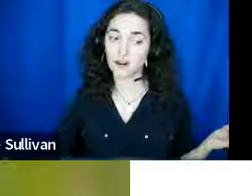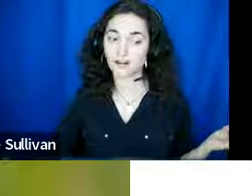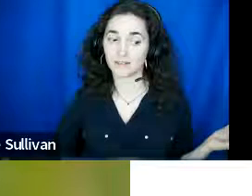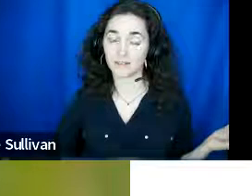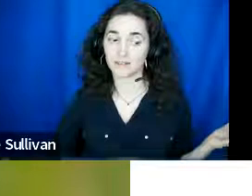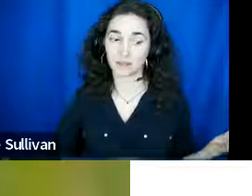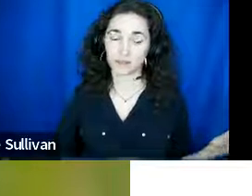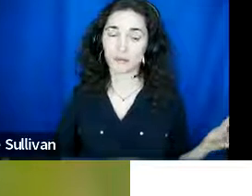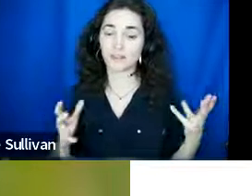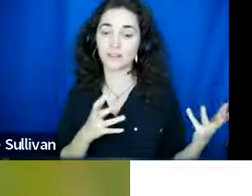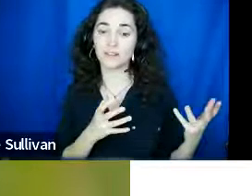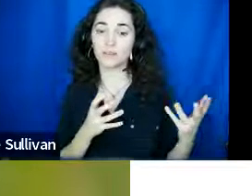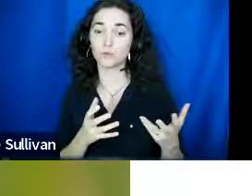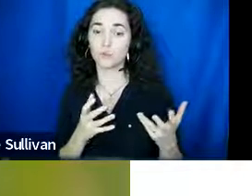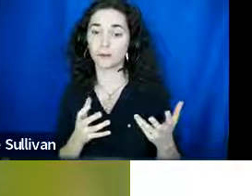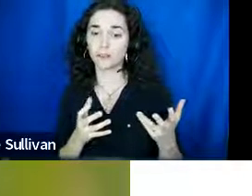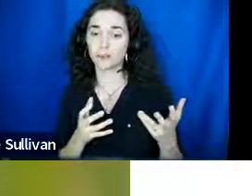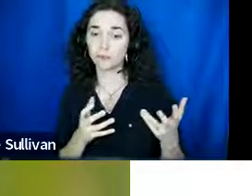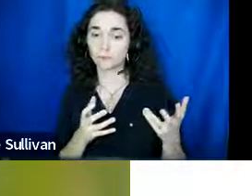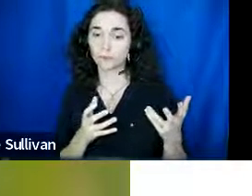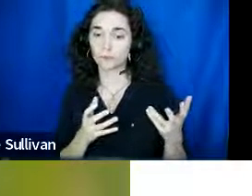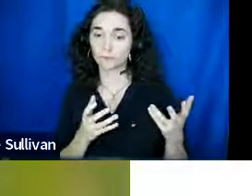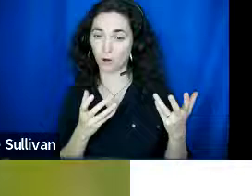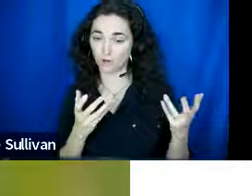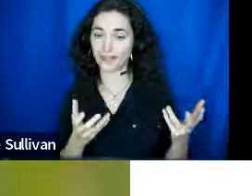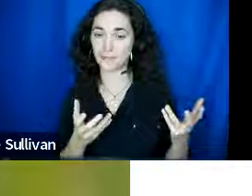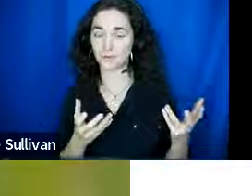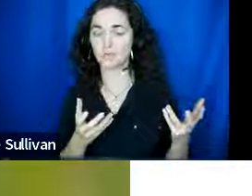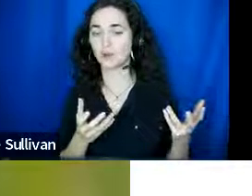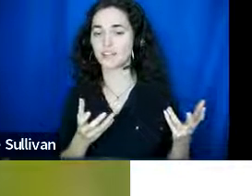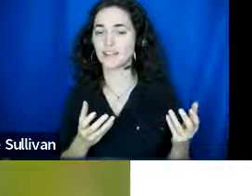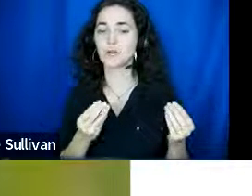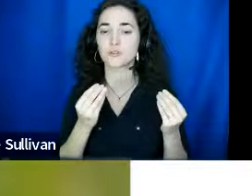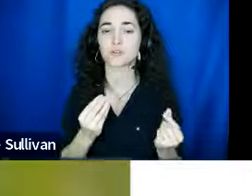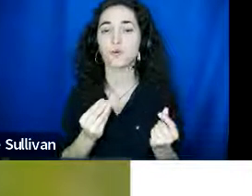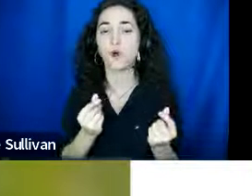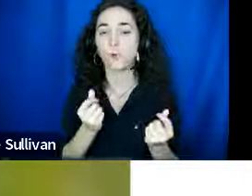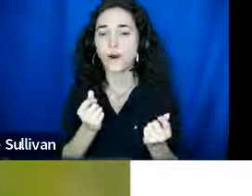So yeah, you're right it's false--even if you didn't do well in school, you're perfectly capable of learning second languages.